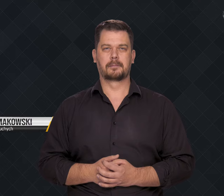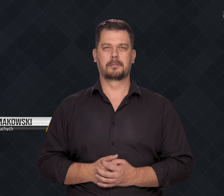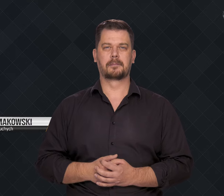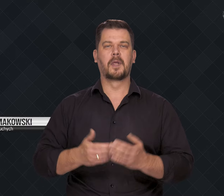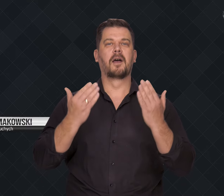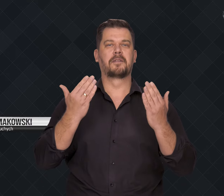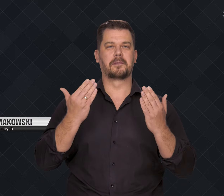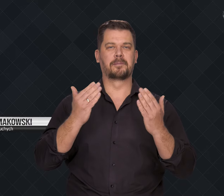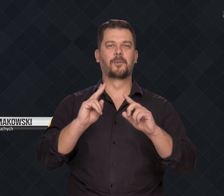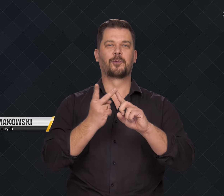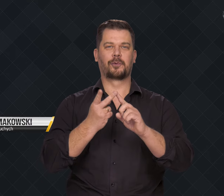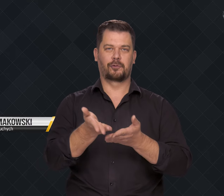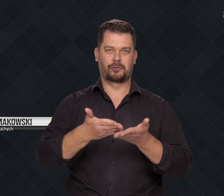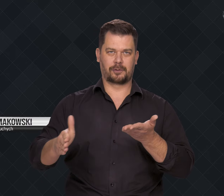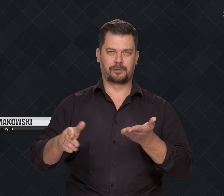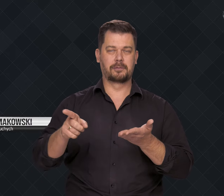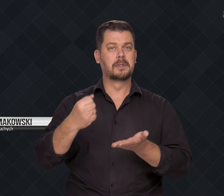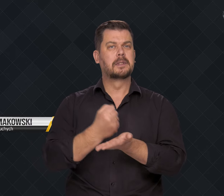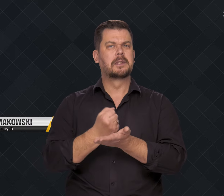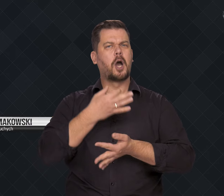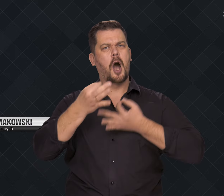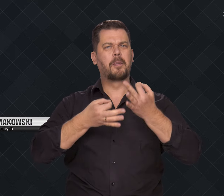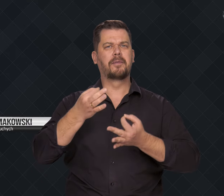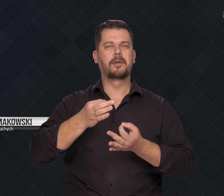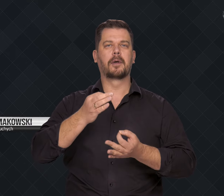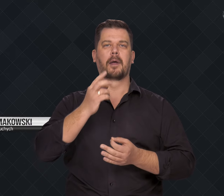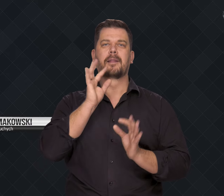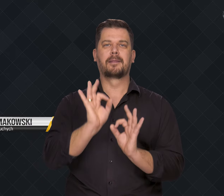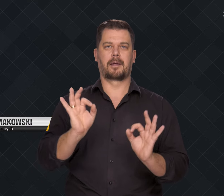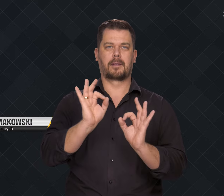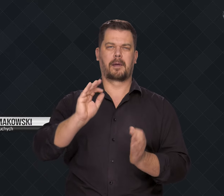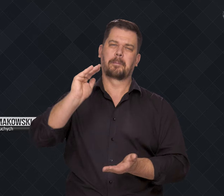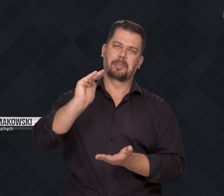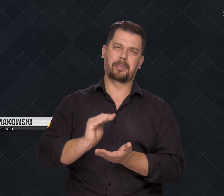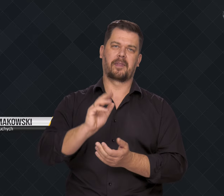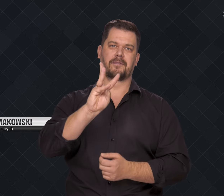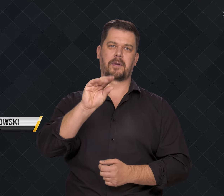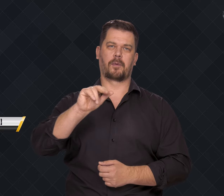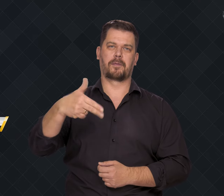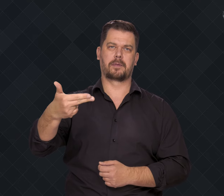Welcome to the second part of the film, where I talk about the low-carb diet.